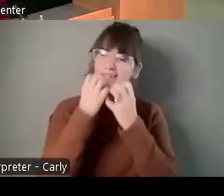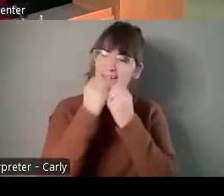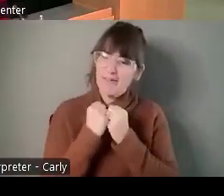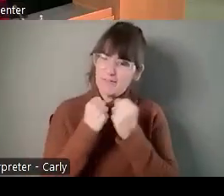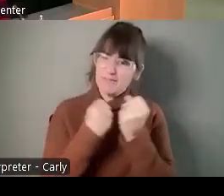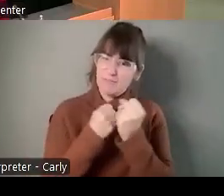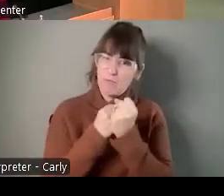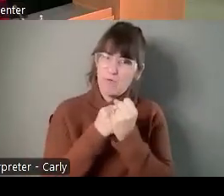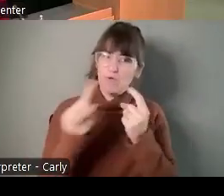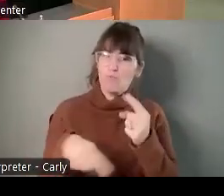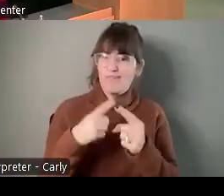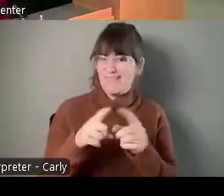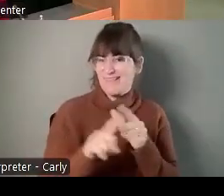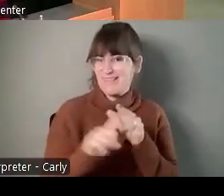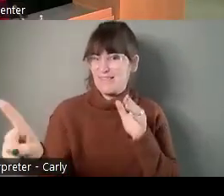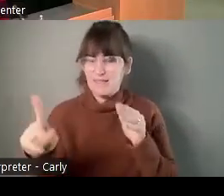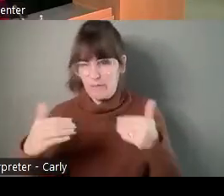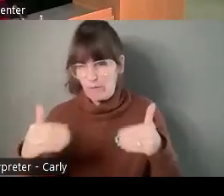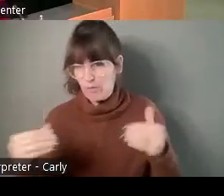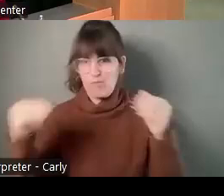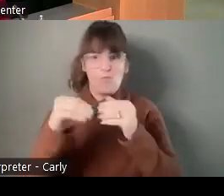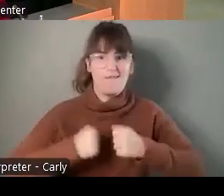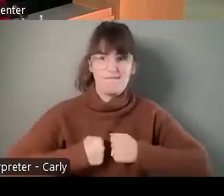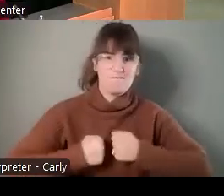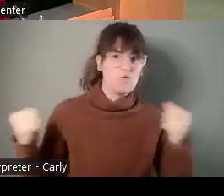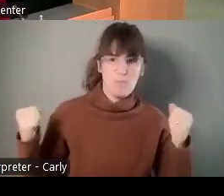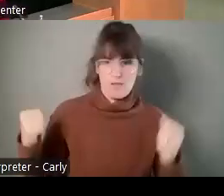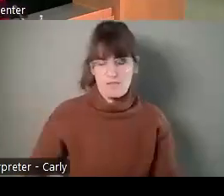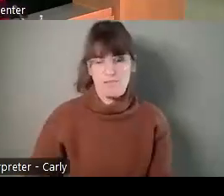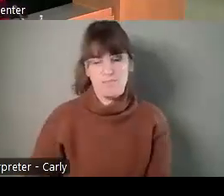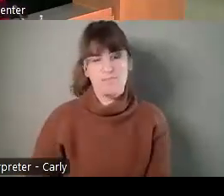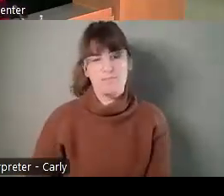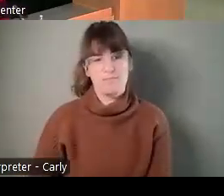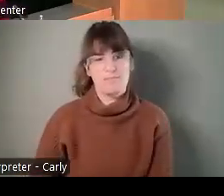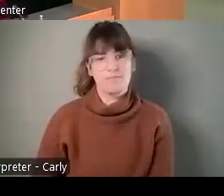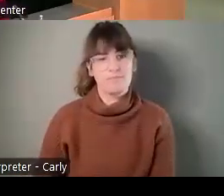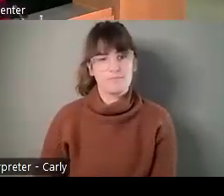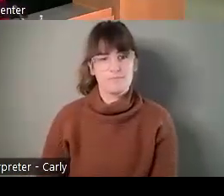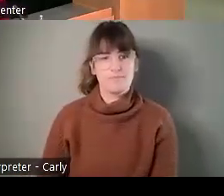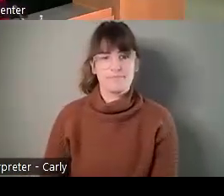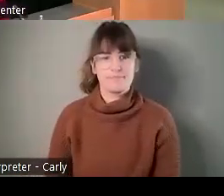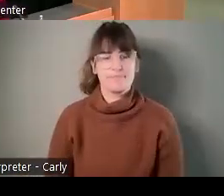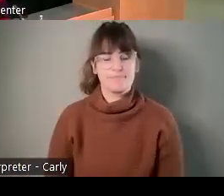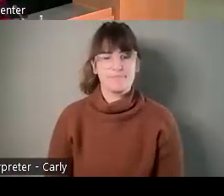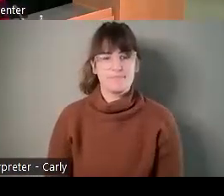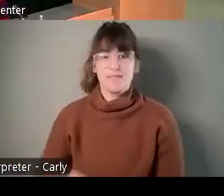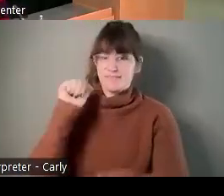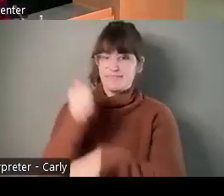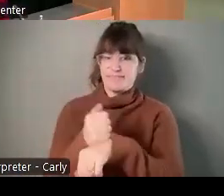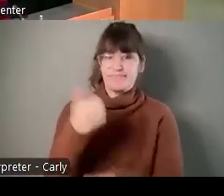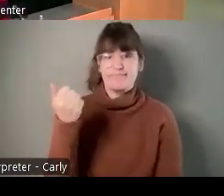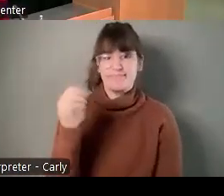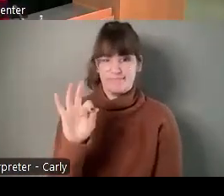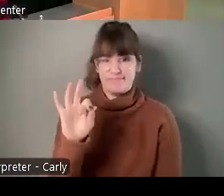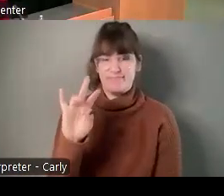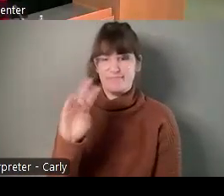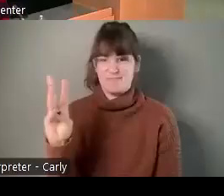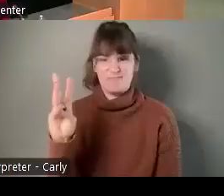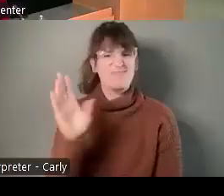most vulnerable. And so caring contacts, it was first established by a psychiatrist named Jerome